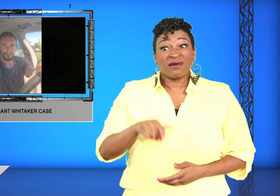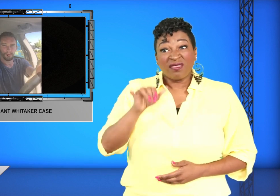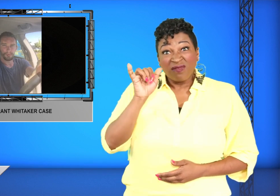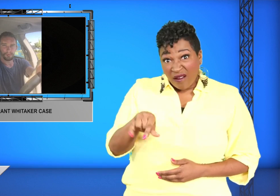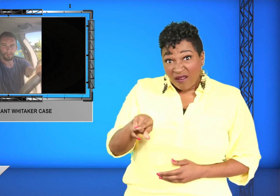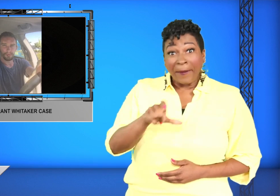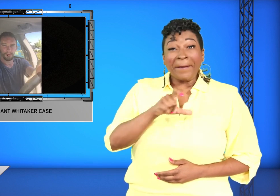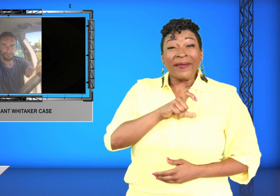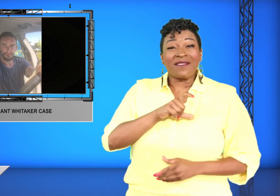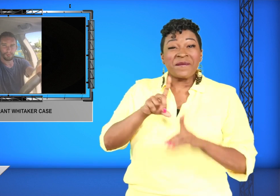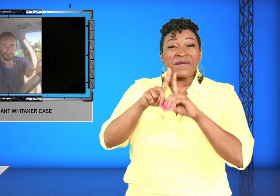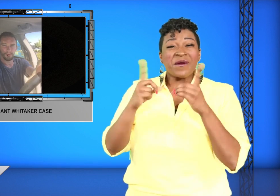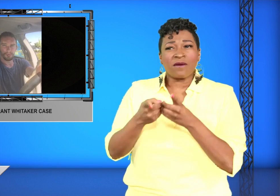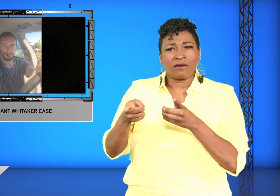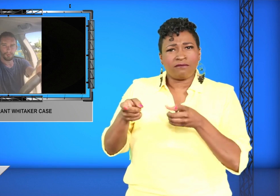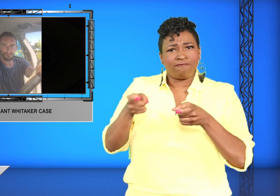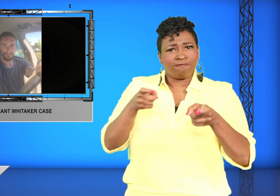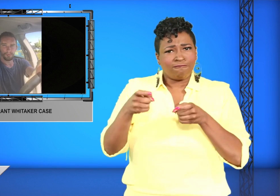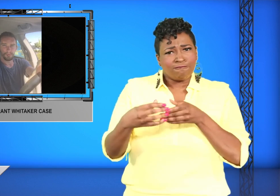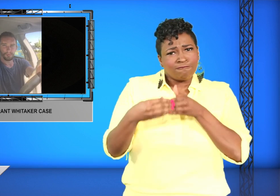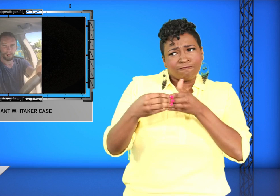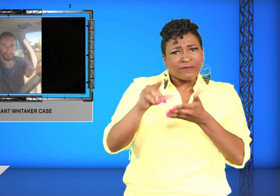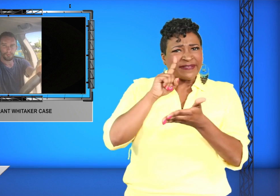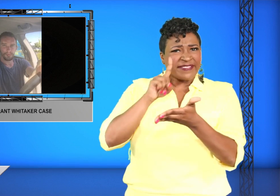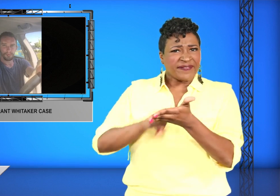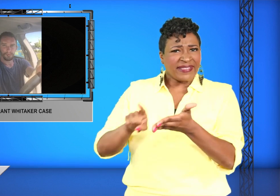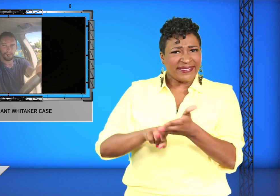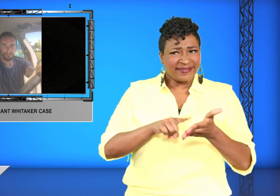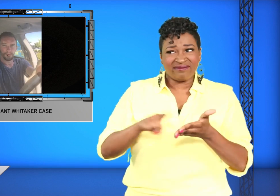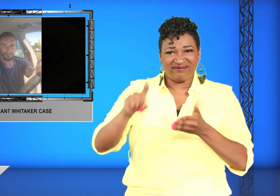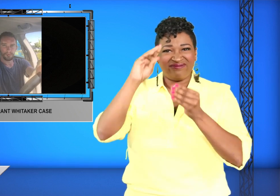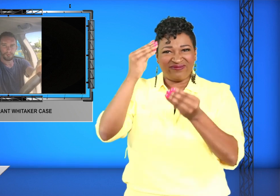This is the department leading the investigation.